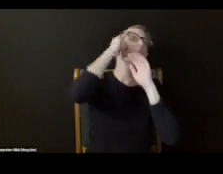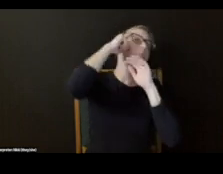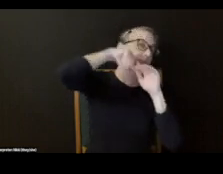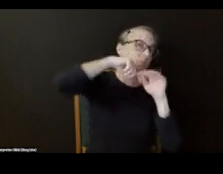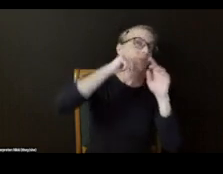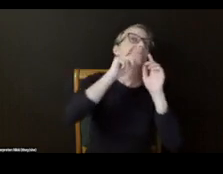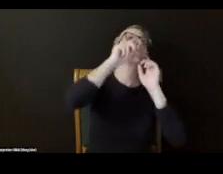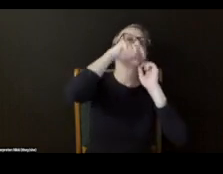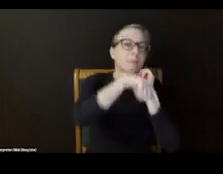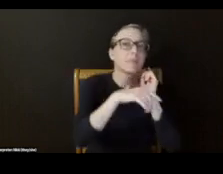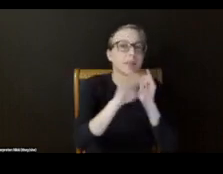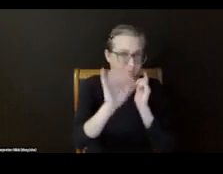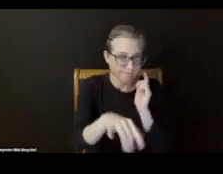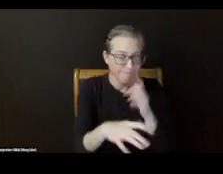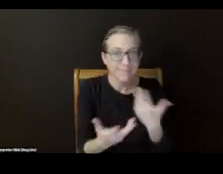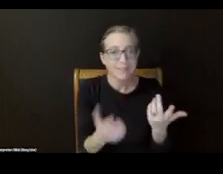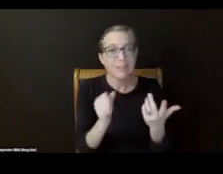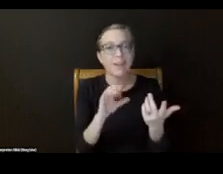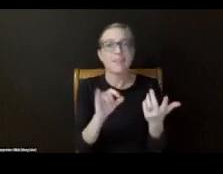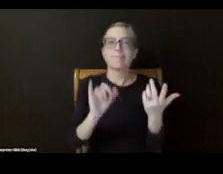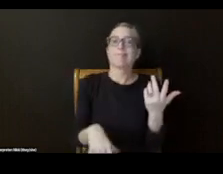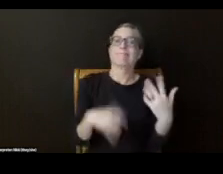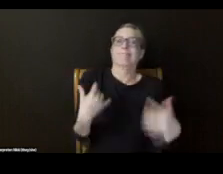there's this wonderful invention of Dr. Brown